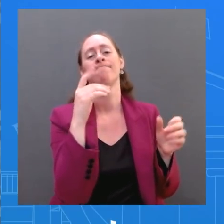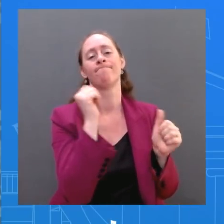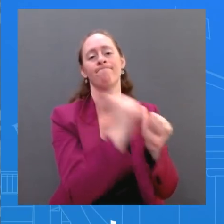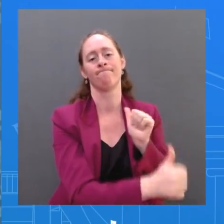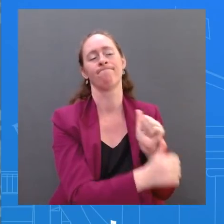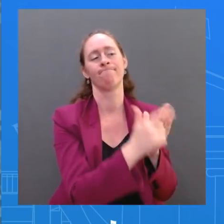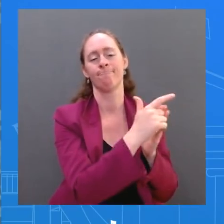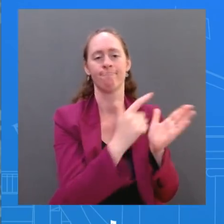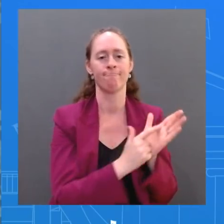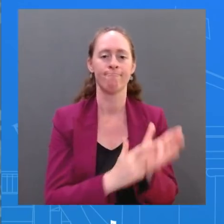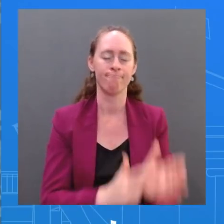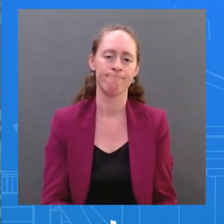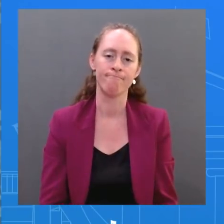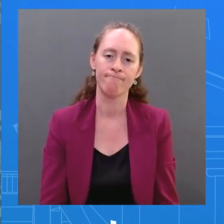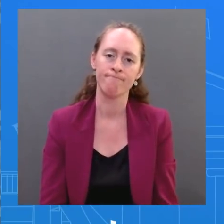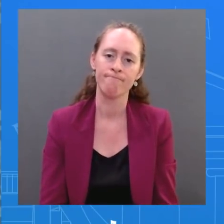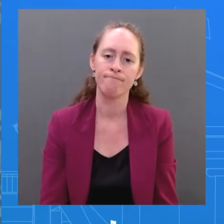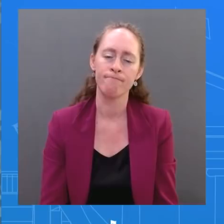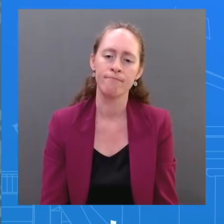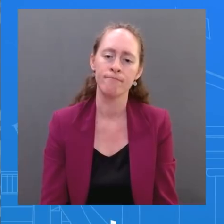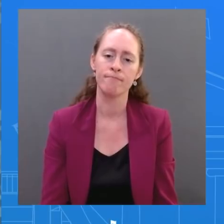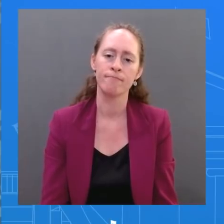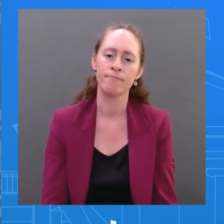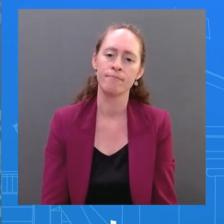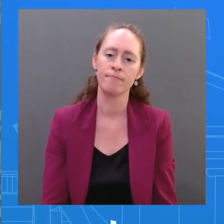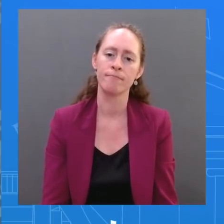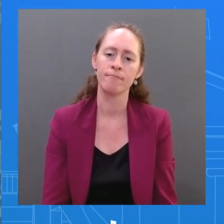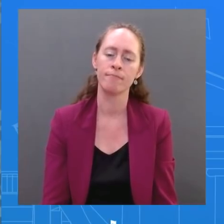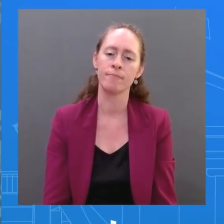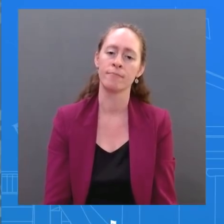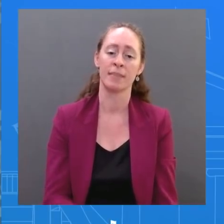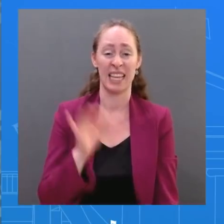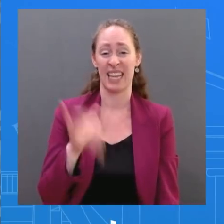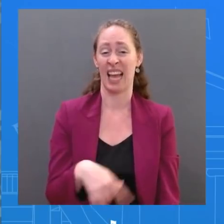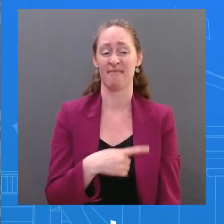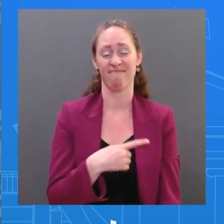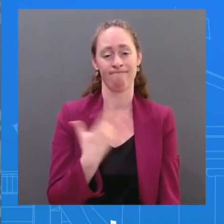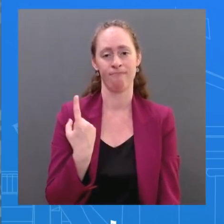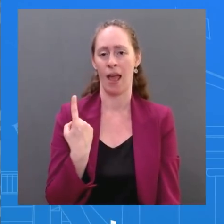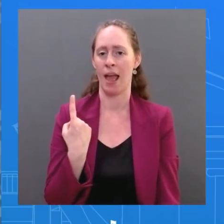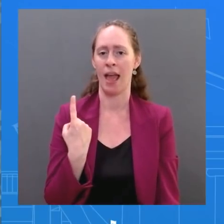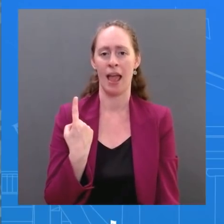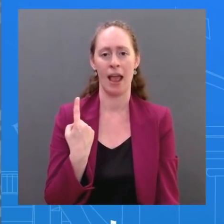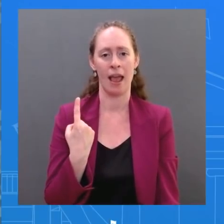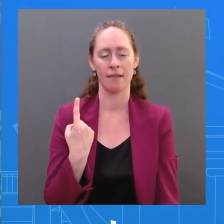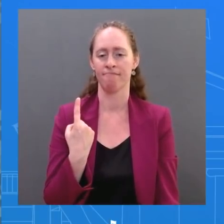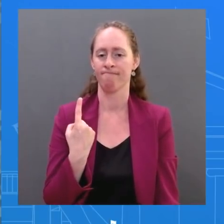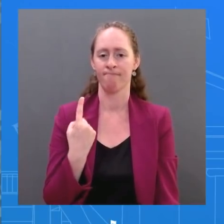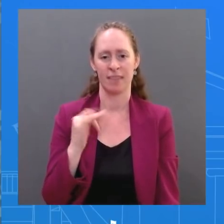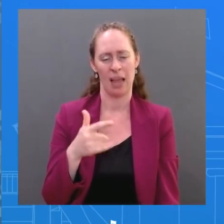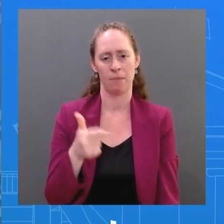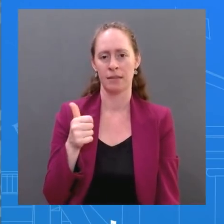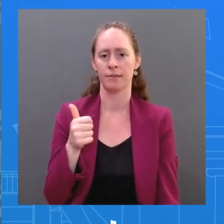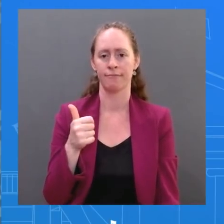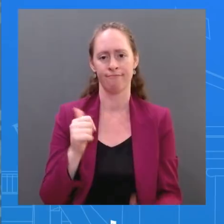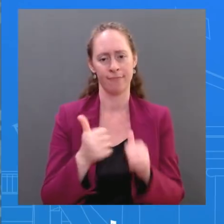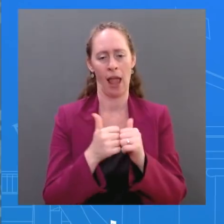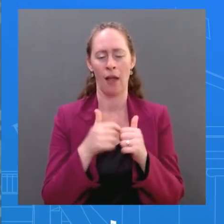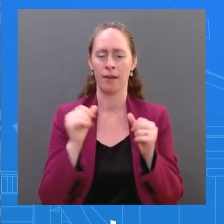we're going to protect rights and freedoms. And -- and if it doesn't happen in Congress, he has --